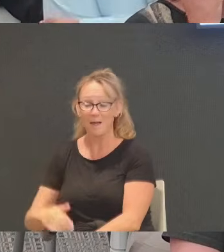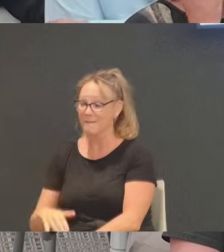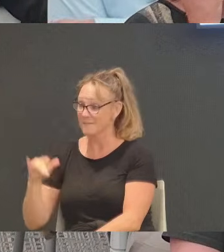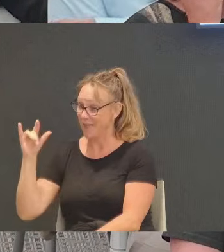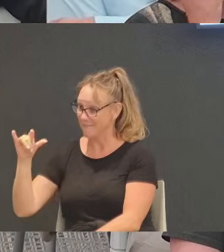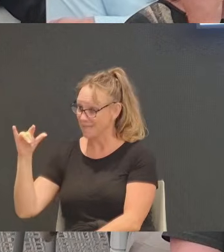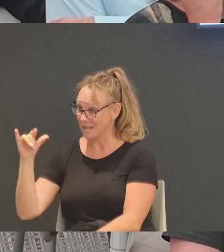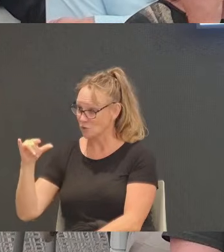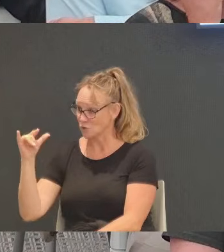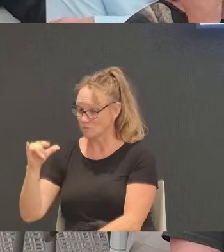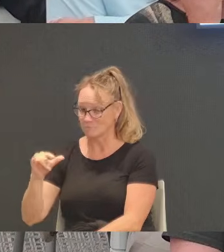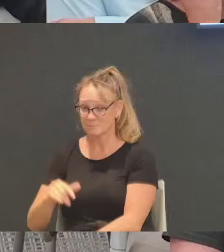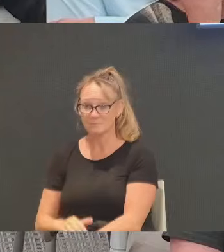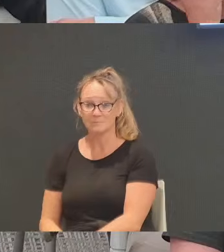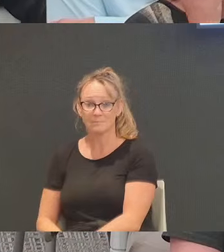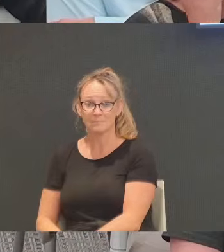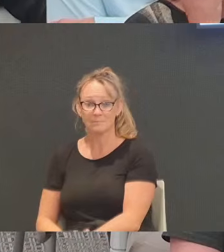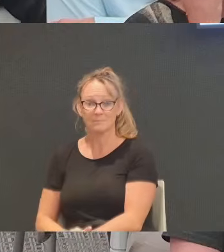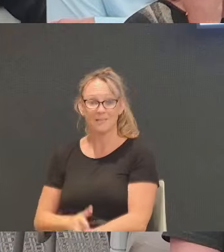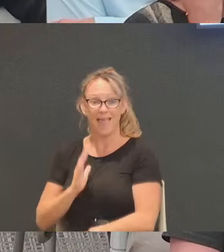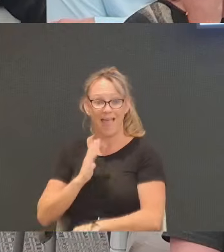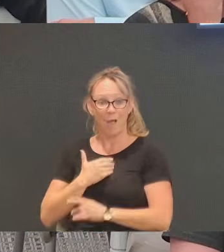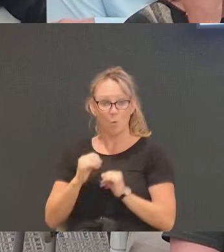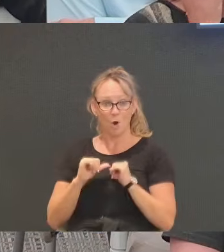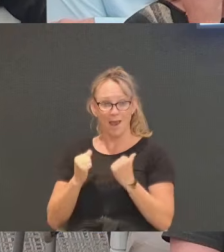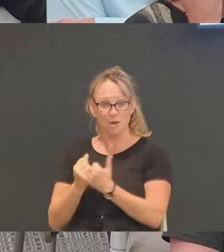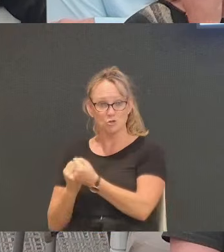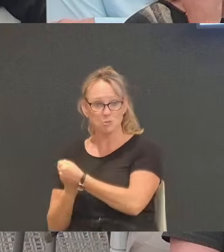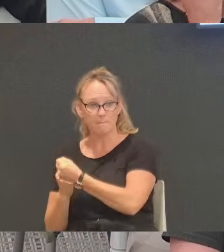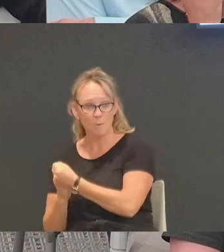Without the continued support from our agency, it is hard to say where her and her family would